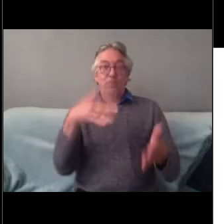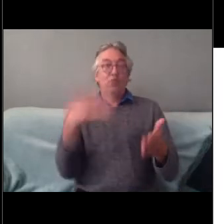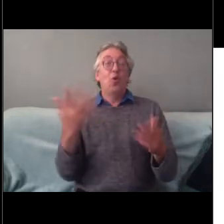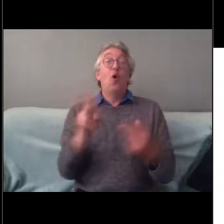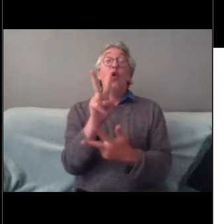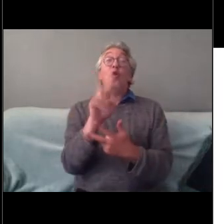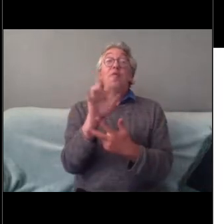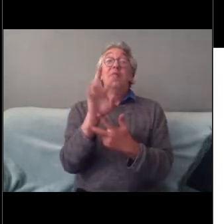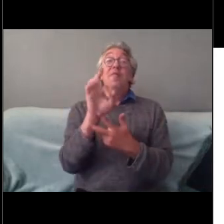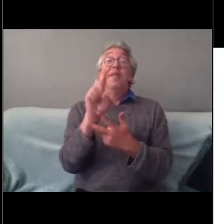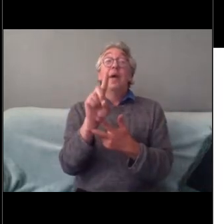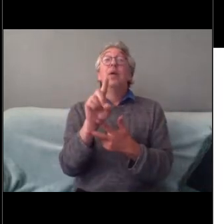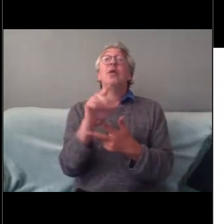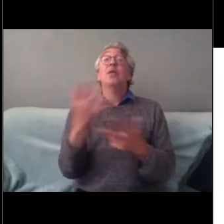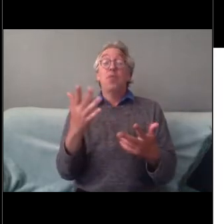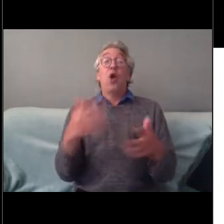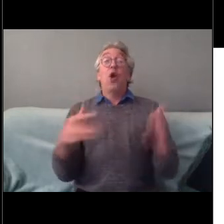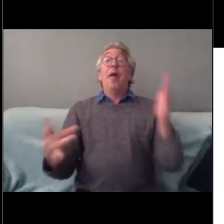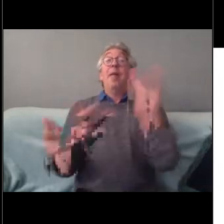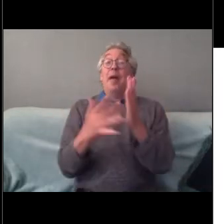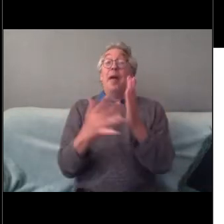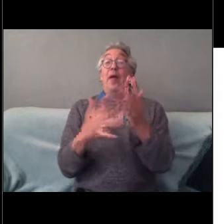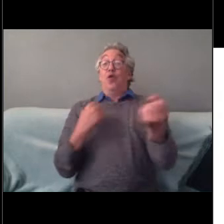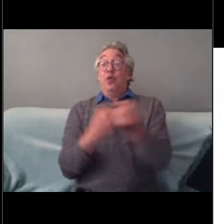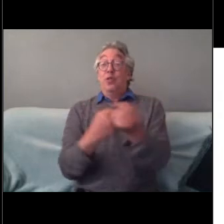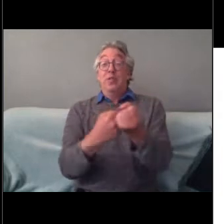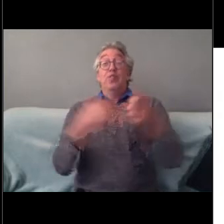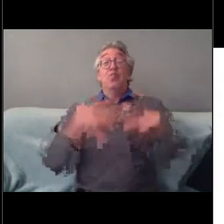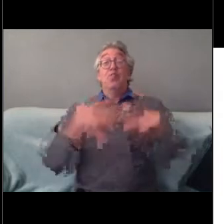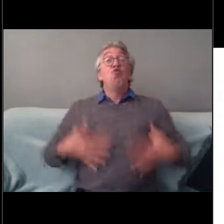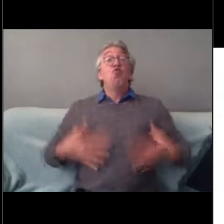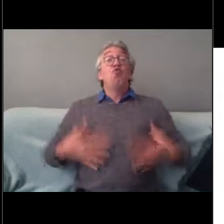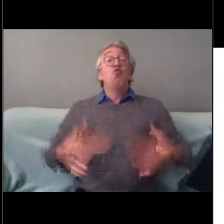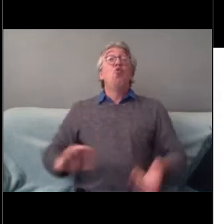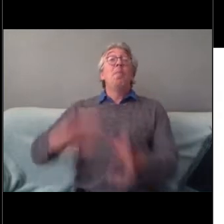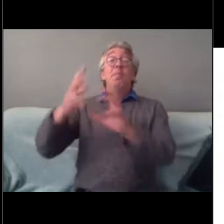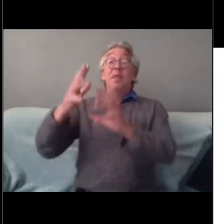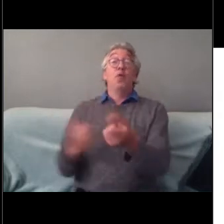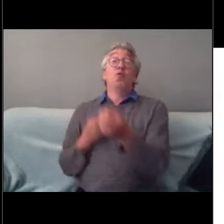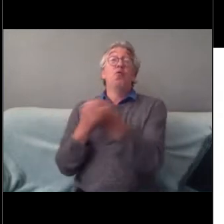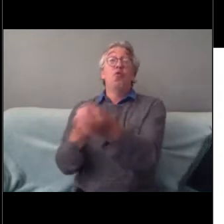Ensuring International Volunteering and Inclusion of persons with Disabilities.